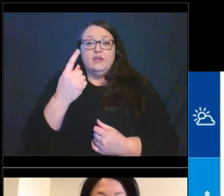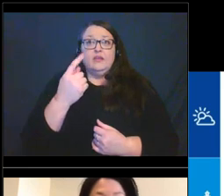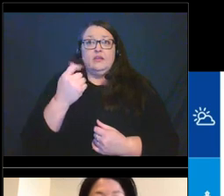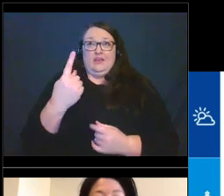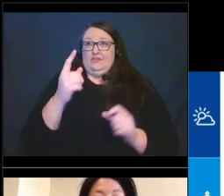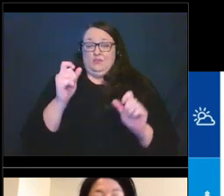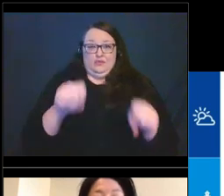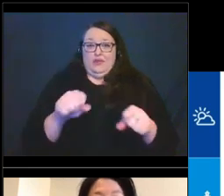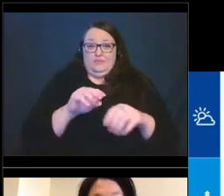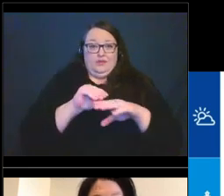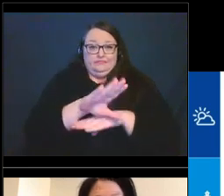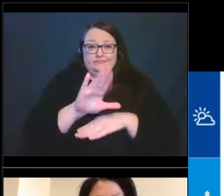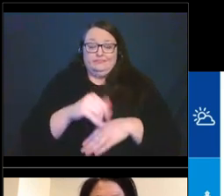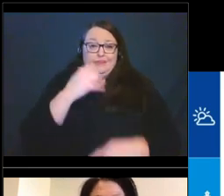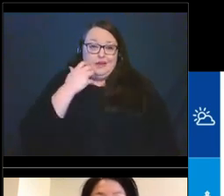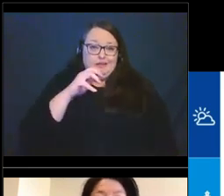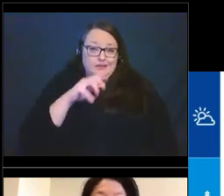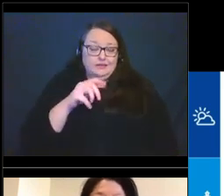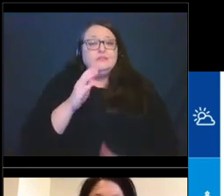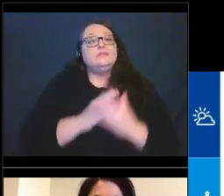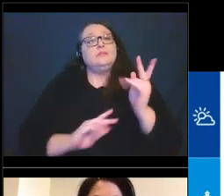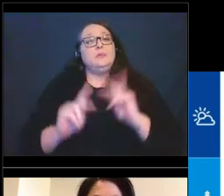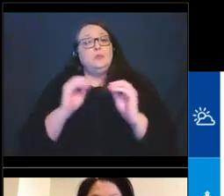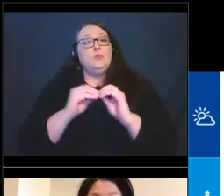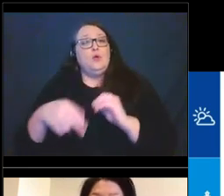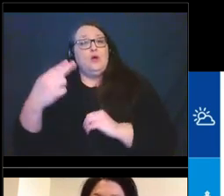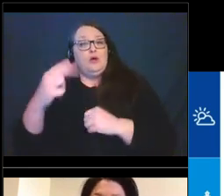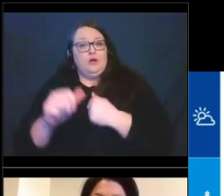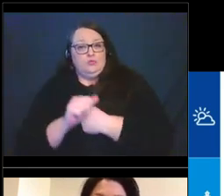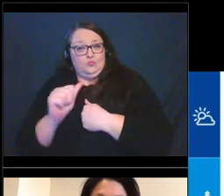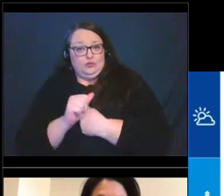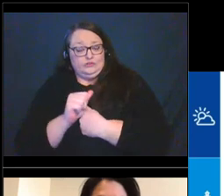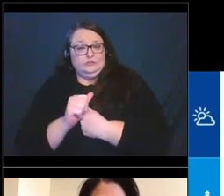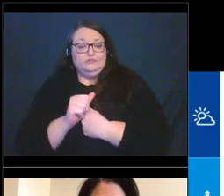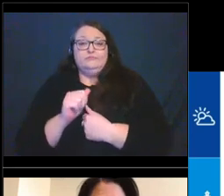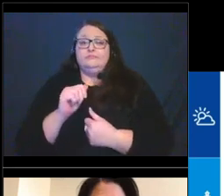groups of people who are at higher risk. Some of these groups include children and older adults,